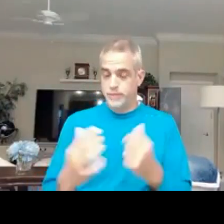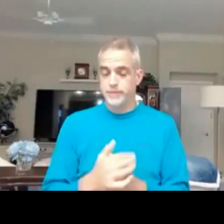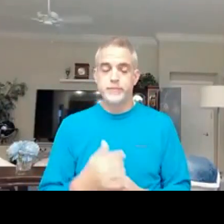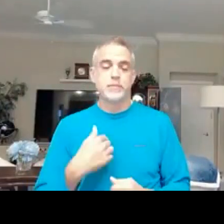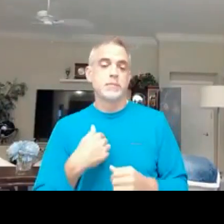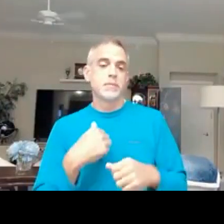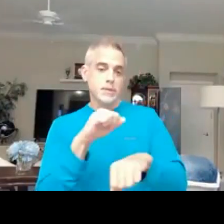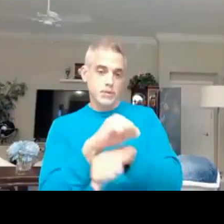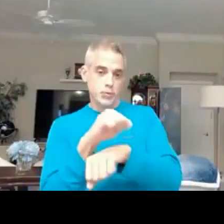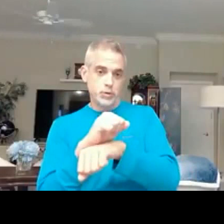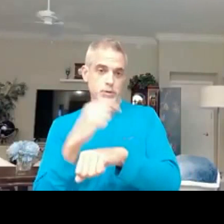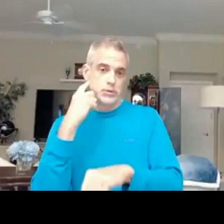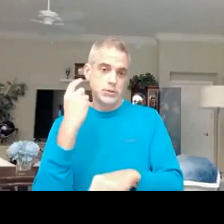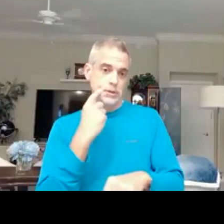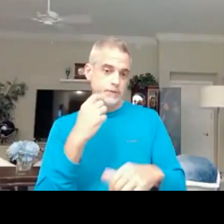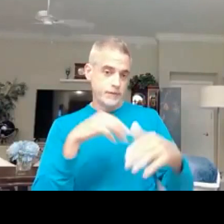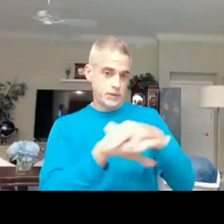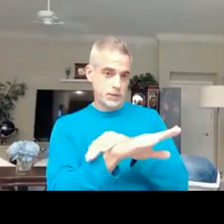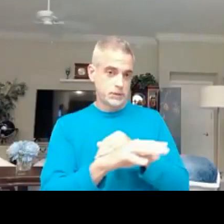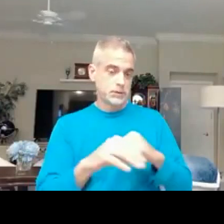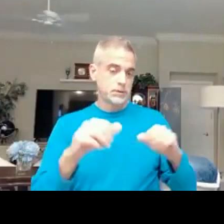So I what do I do now is that I work as